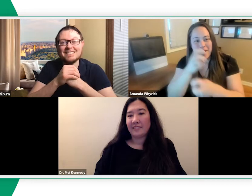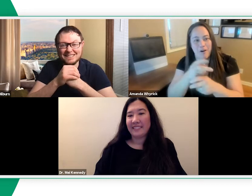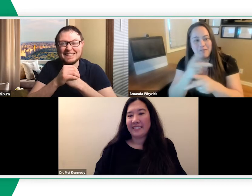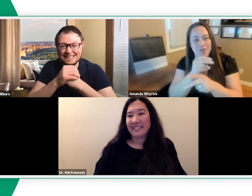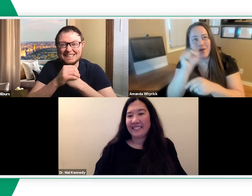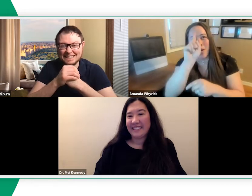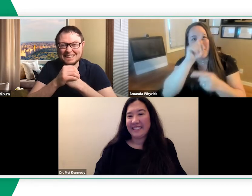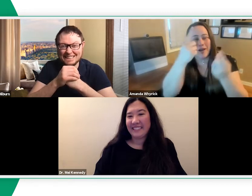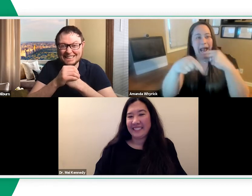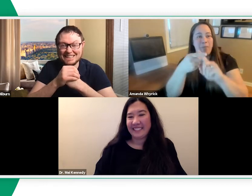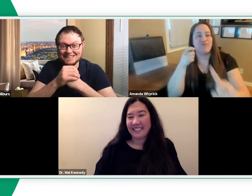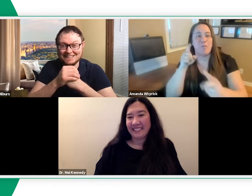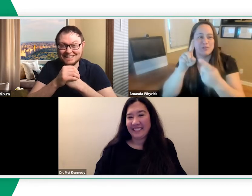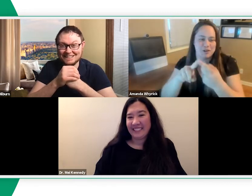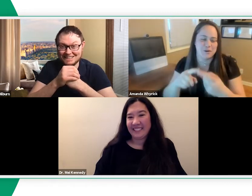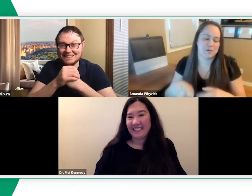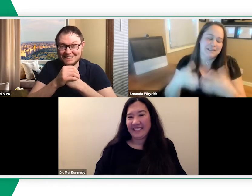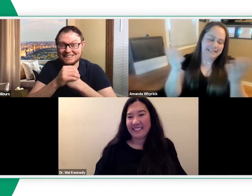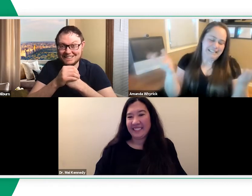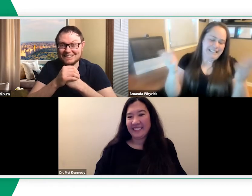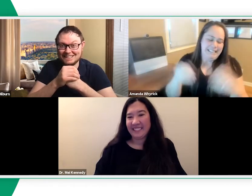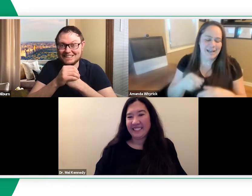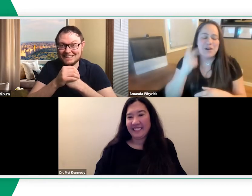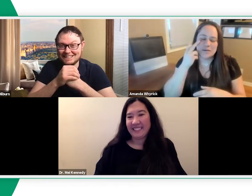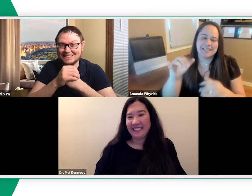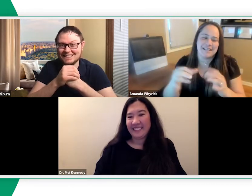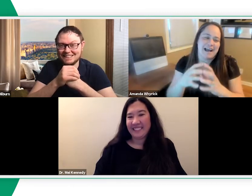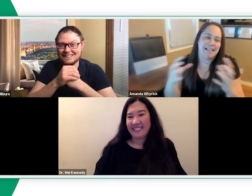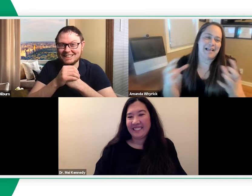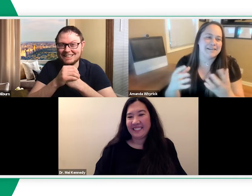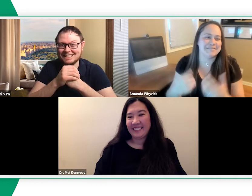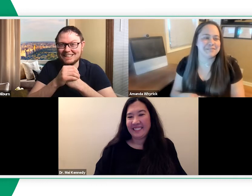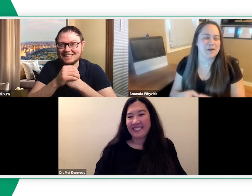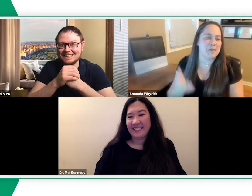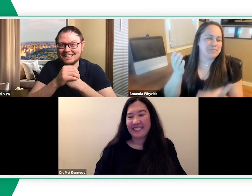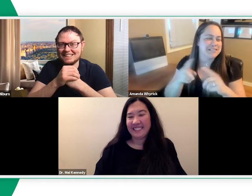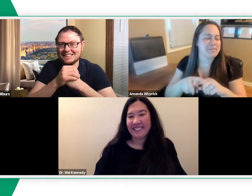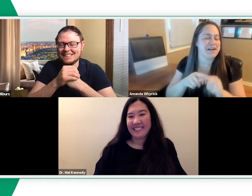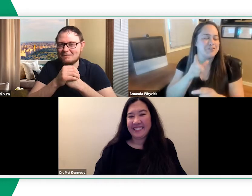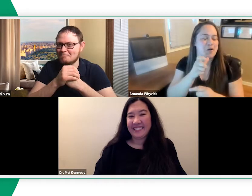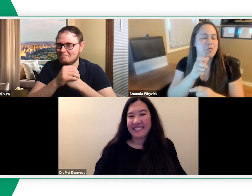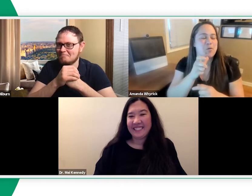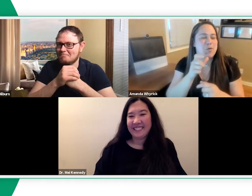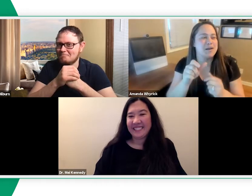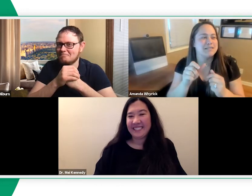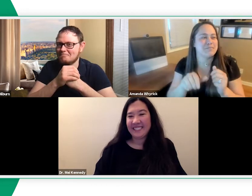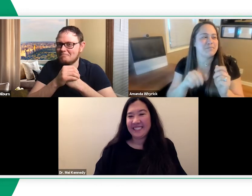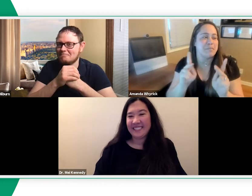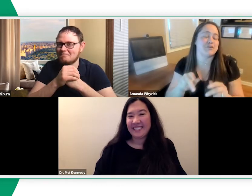be hard to figure out where it came from or to . . . you will see a lot of that. So it depends on who the person is behind the scenes.